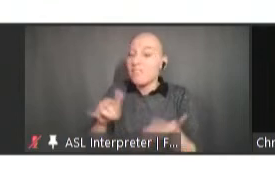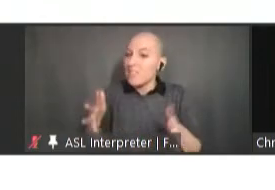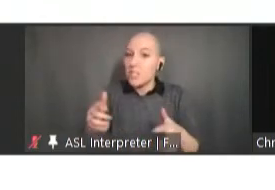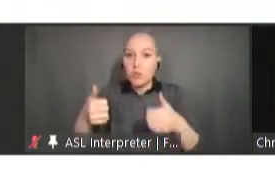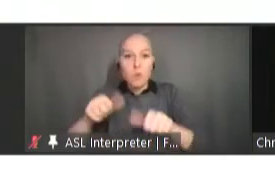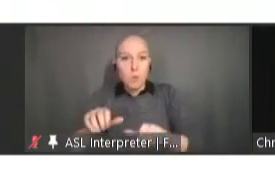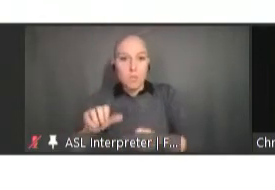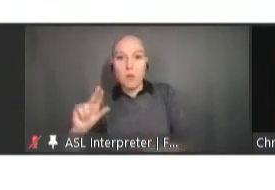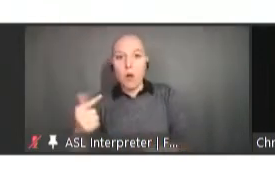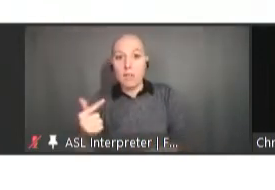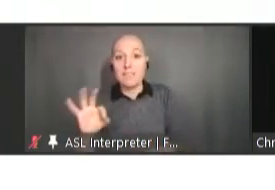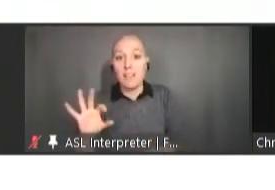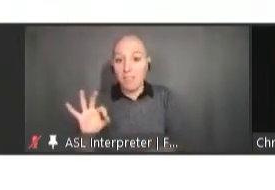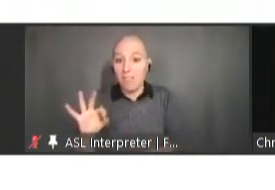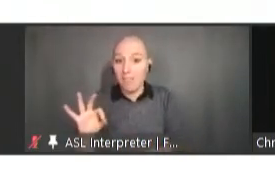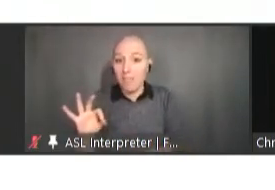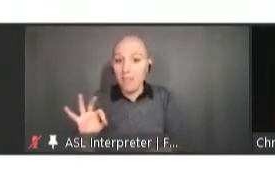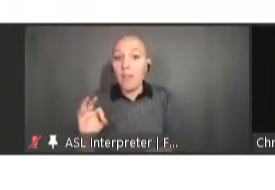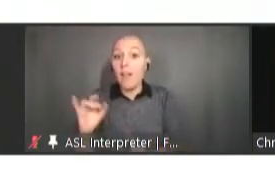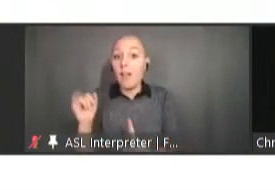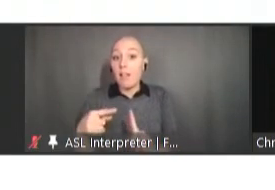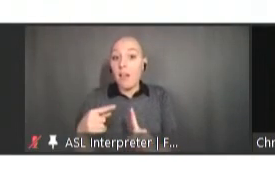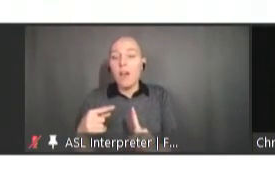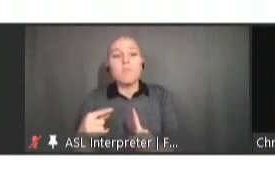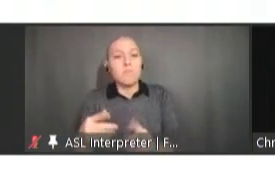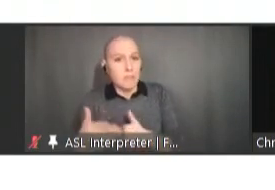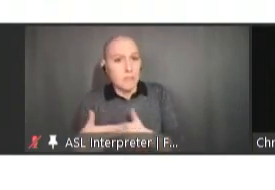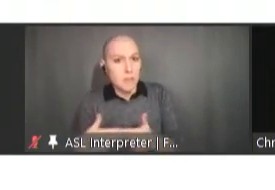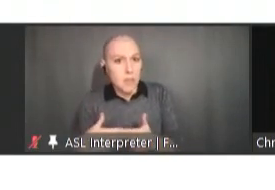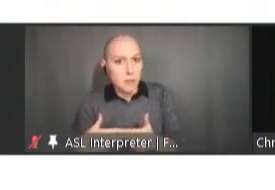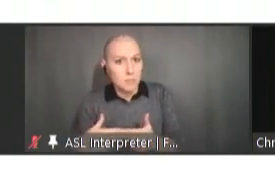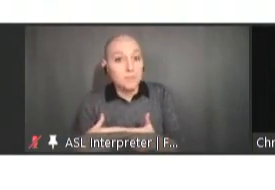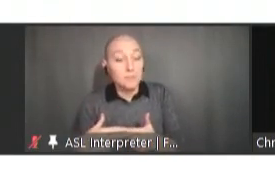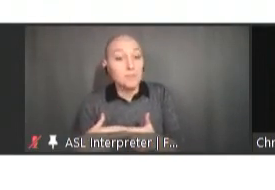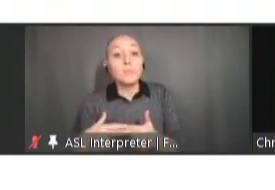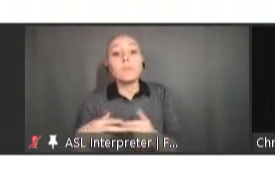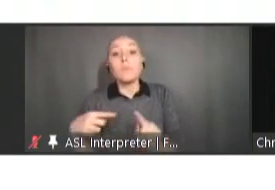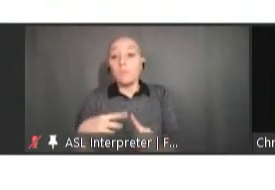We followed this up with the -- next slide. We followed this up with the peer-reviewed